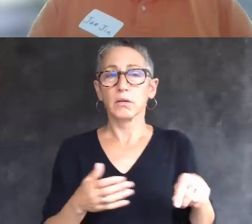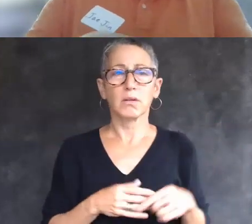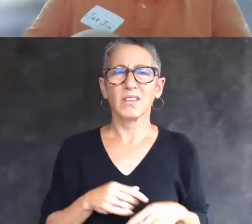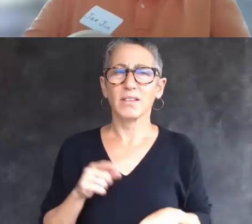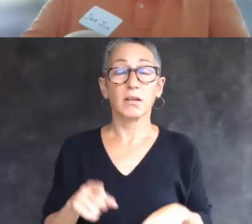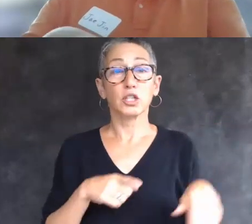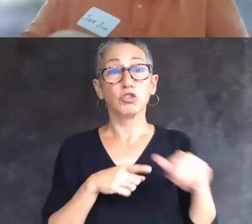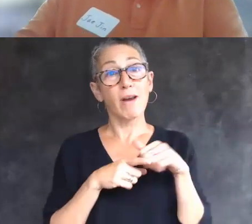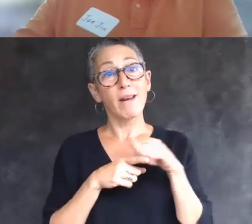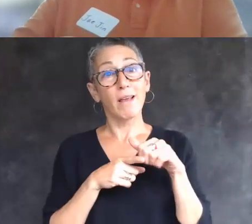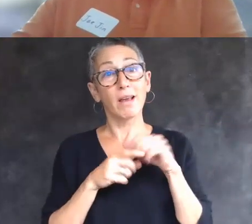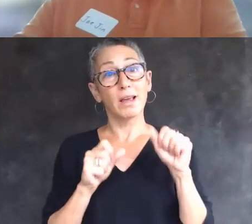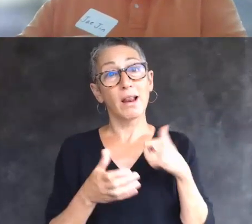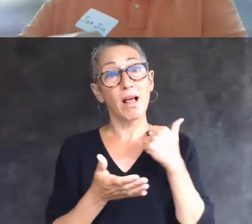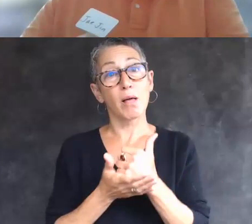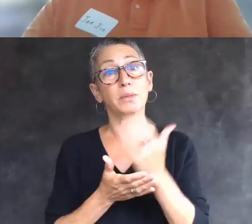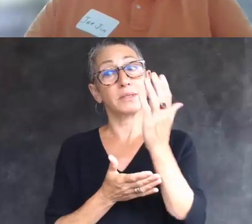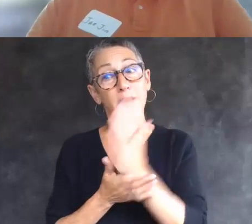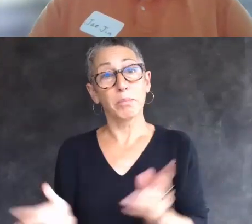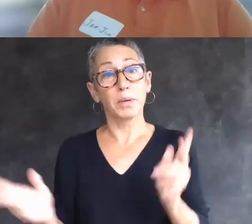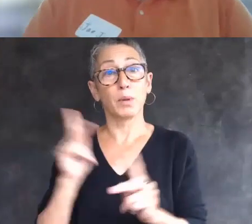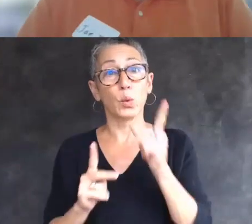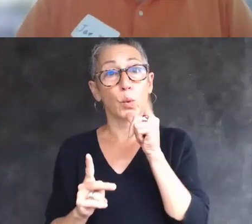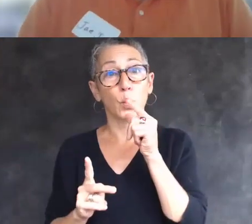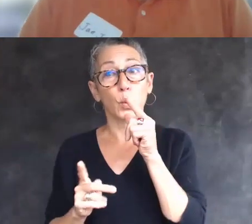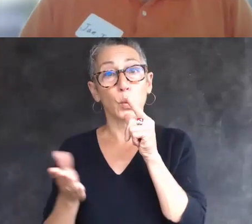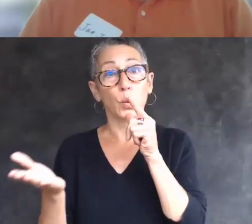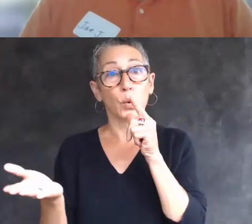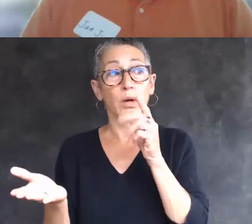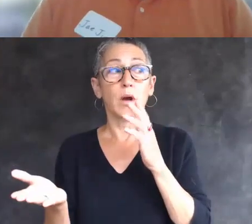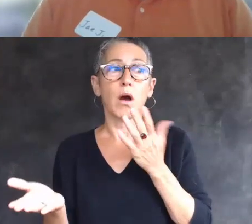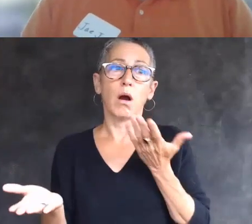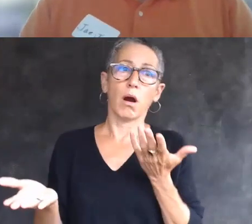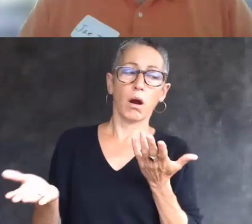maybe help some well-intentioned people, but you can't train away racism. You may be able to train away